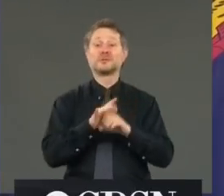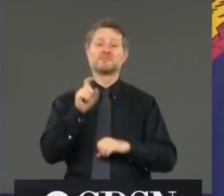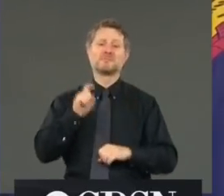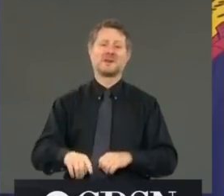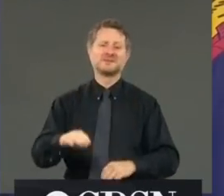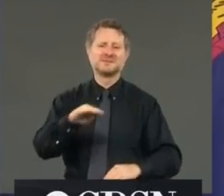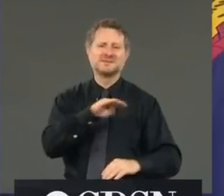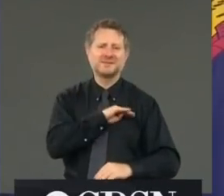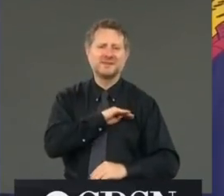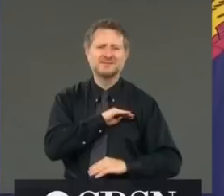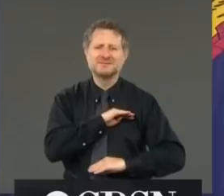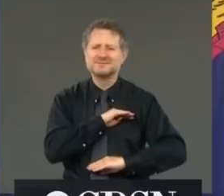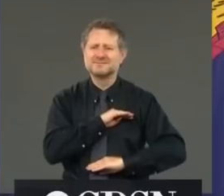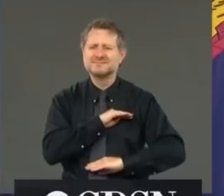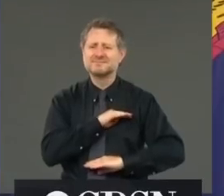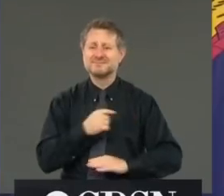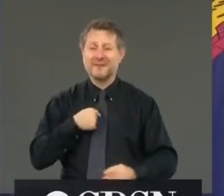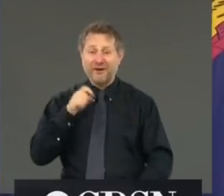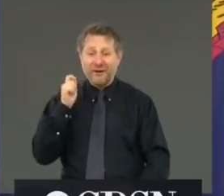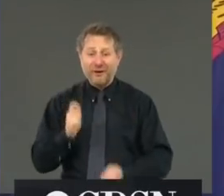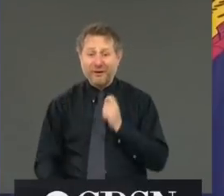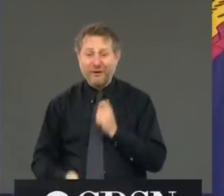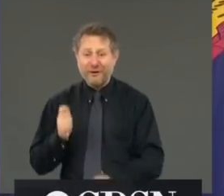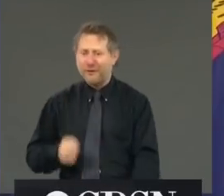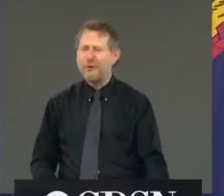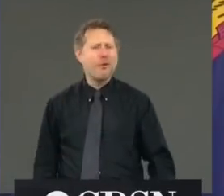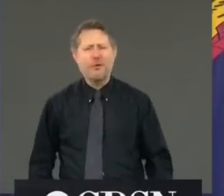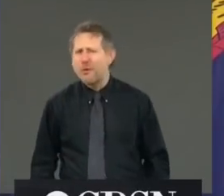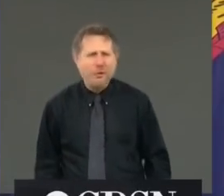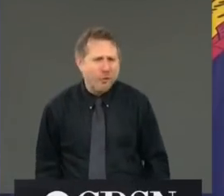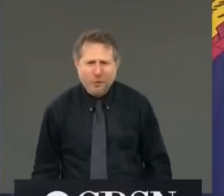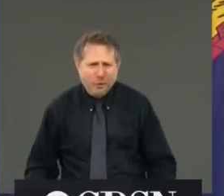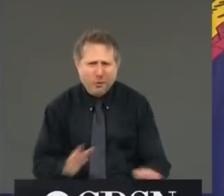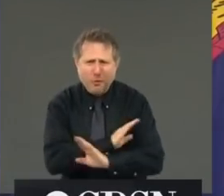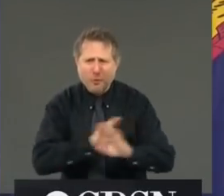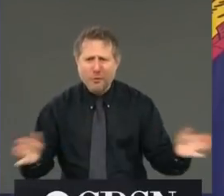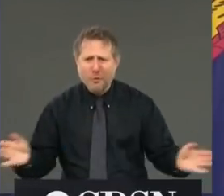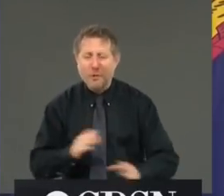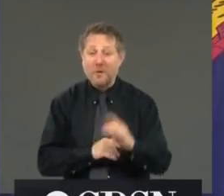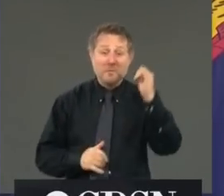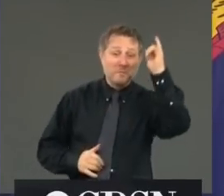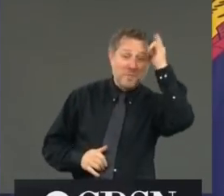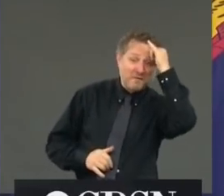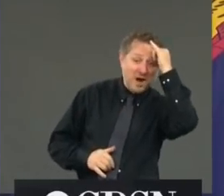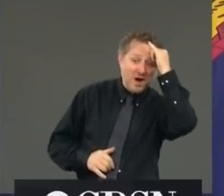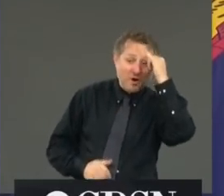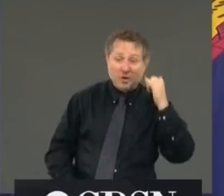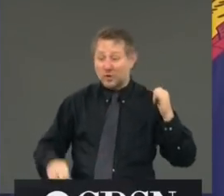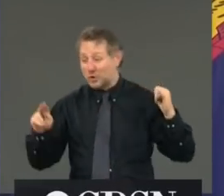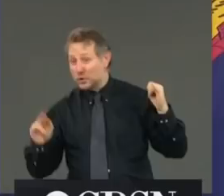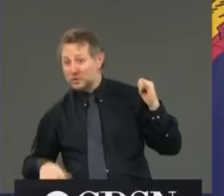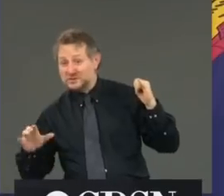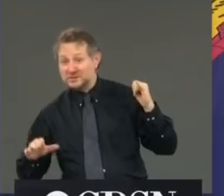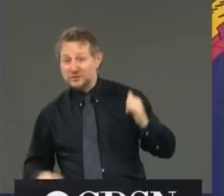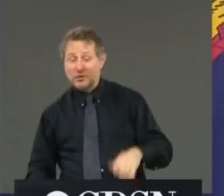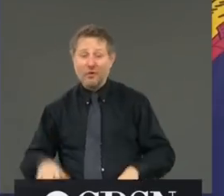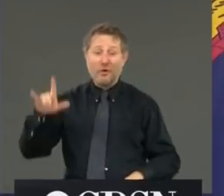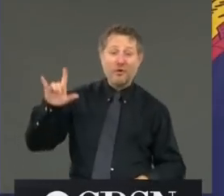THAT IS NOT AN ANNOYING QUESTION. IT IS A REPETITIVE QUESTION.